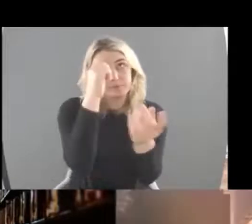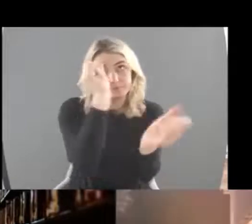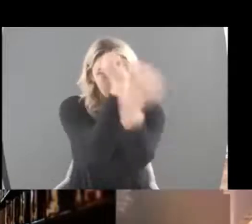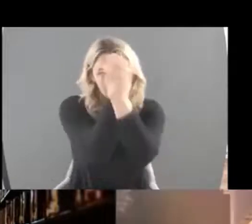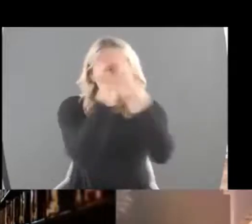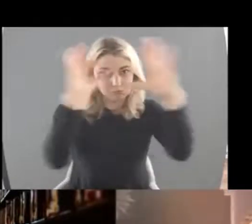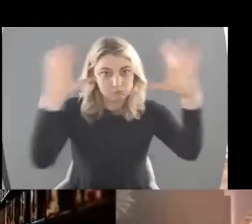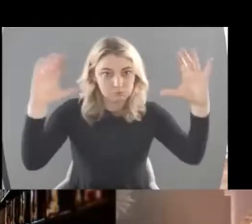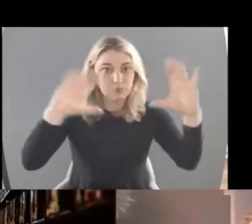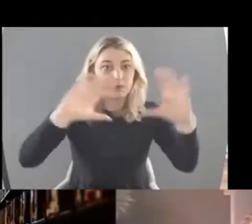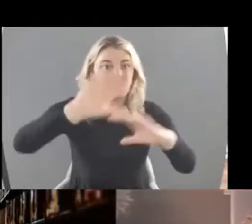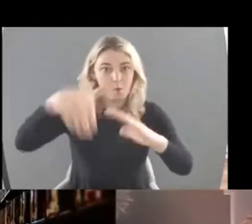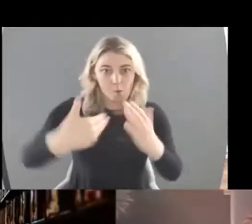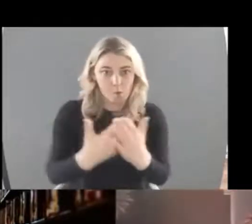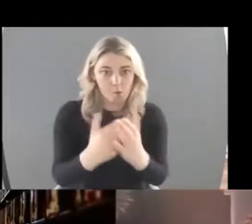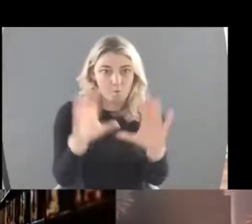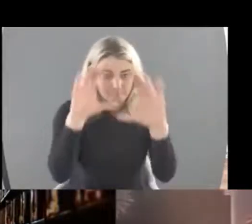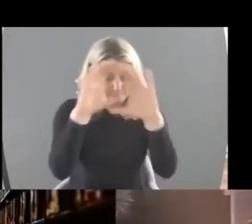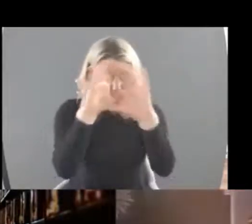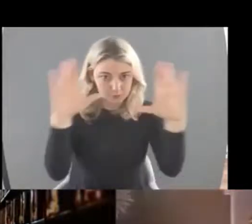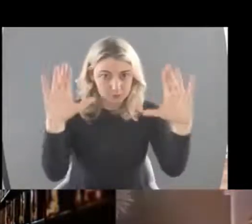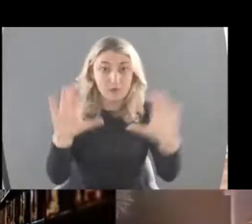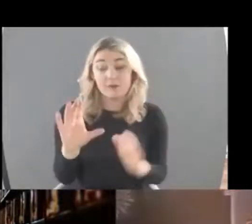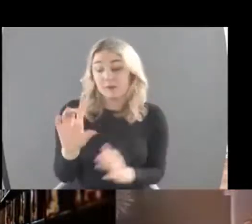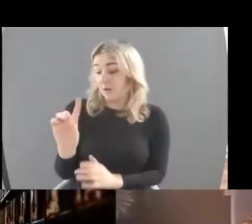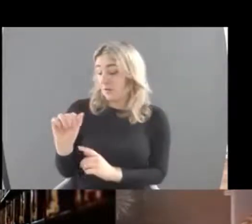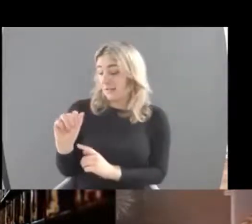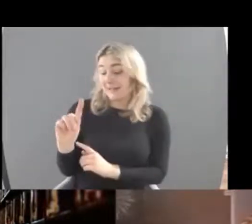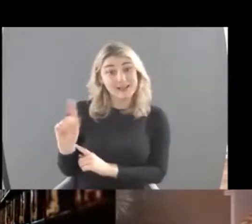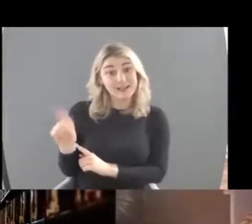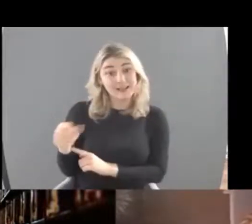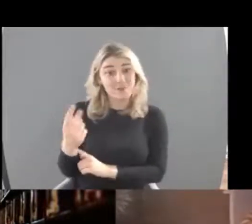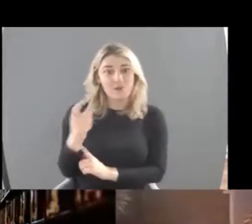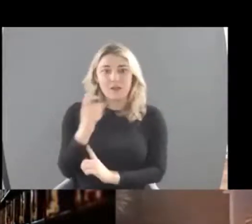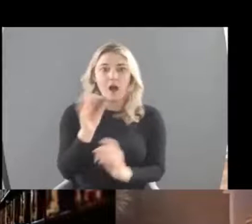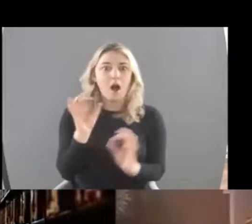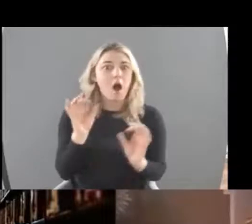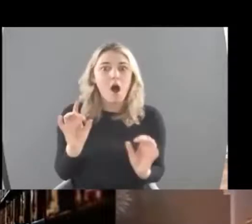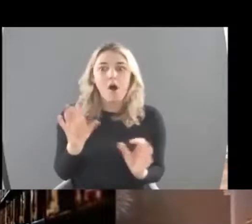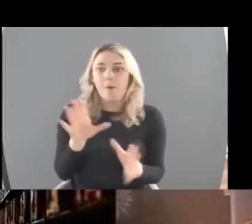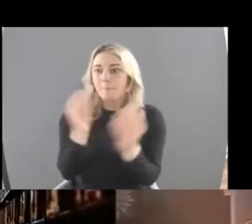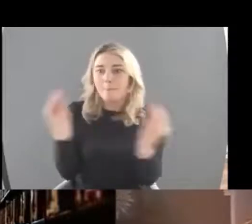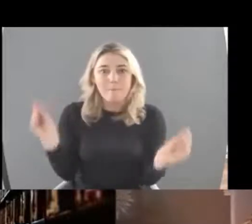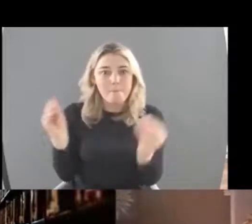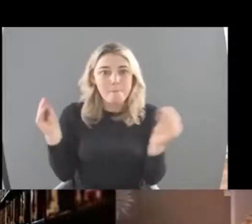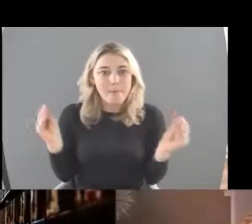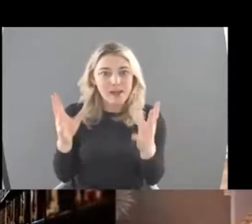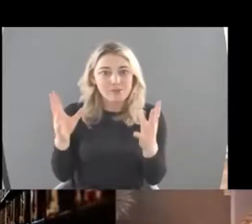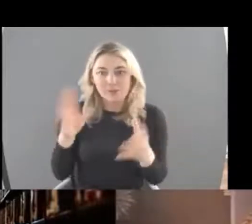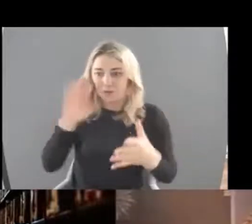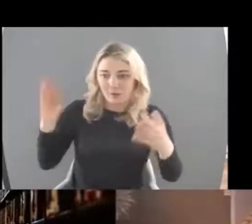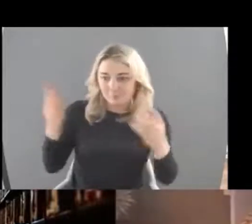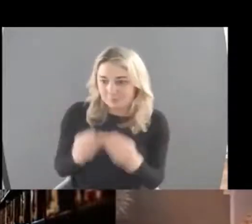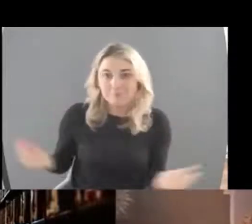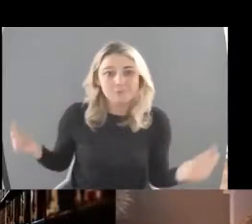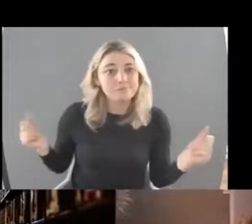So data by itself is not a silver bullet. We're not going to be able to pull any report that is going to tell